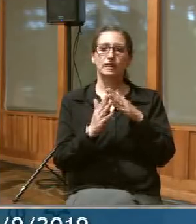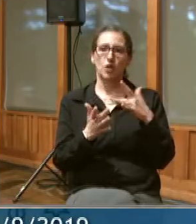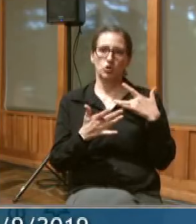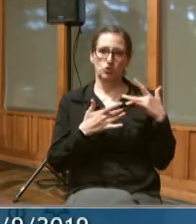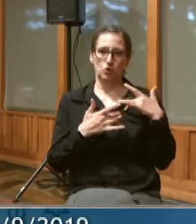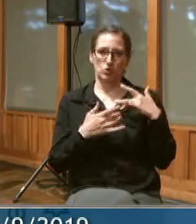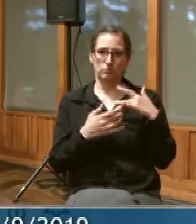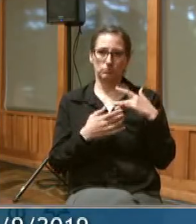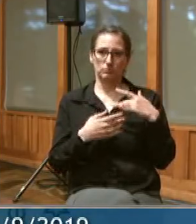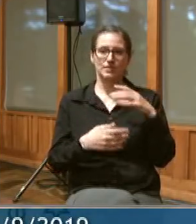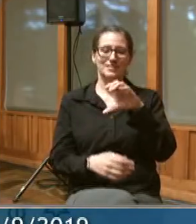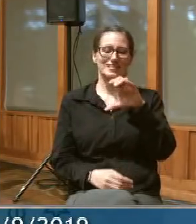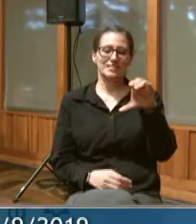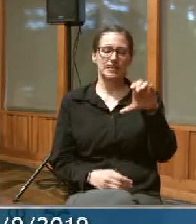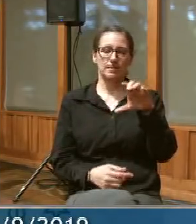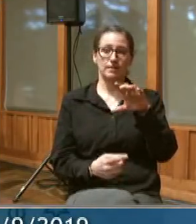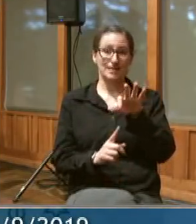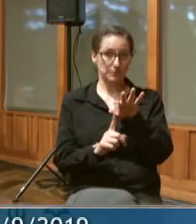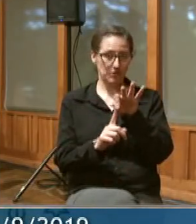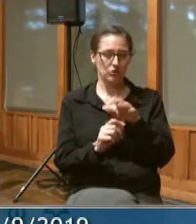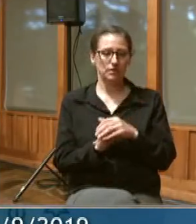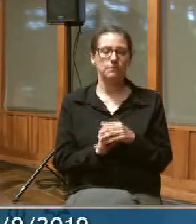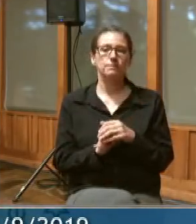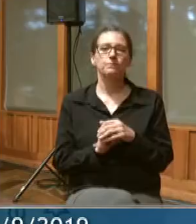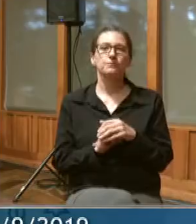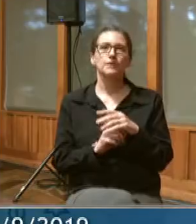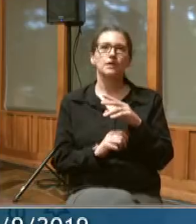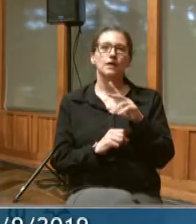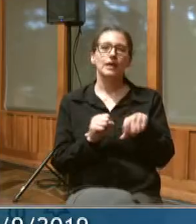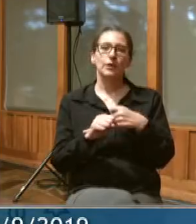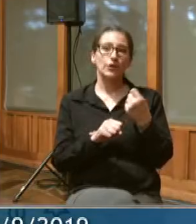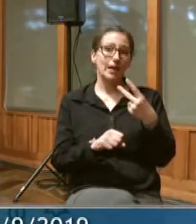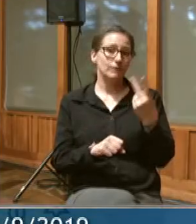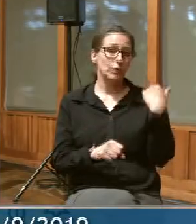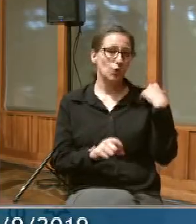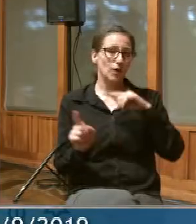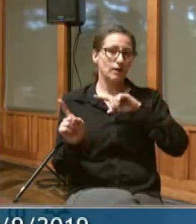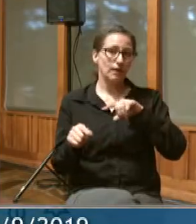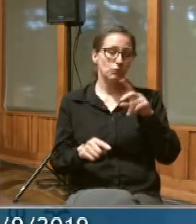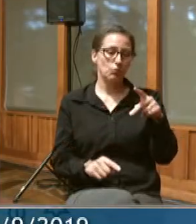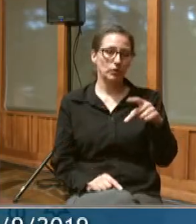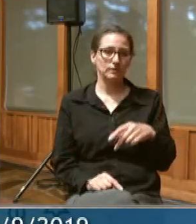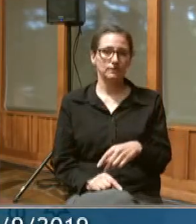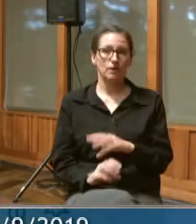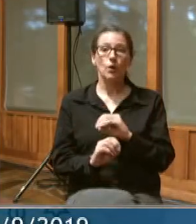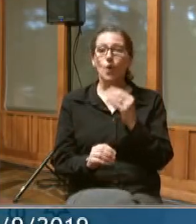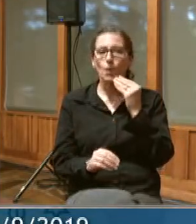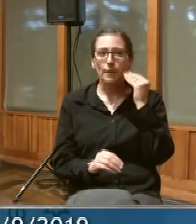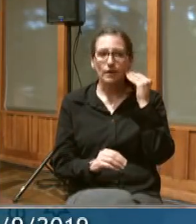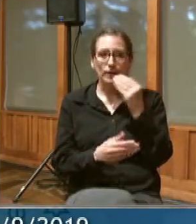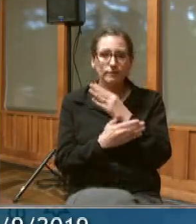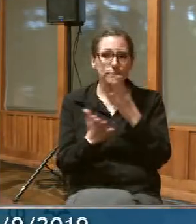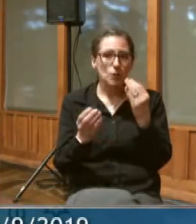I'M JACOB SMITH. I'M HERE TO SPEAK ON CENTRAL CITY CONCERN IN PARTICULAR. A YEAR AND A HALF AGO I CAME TO